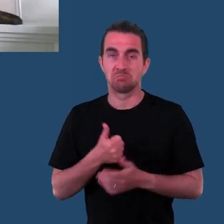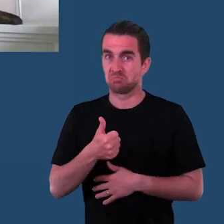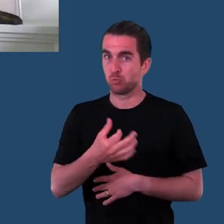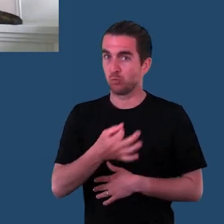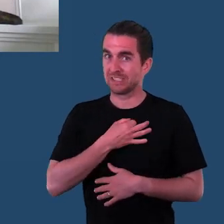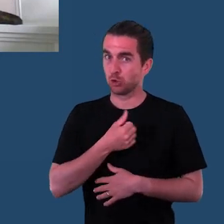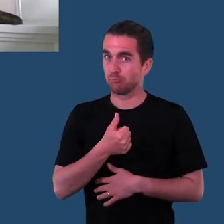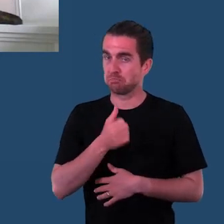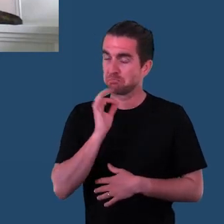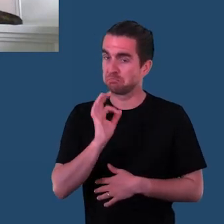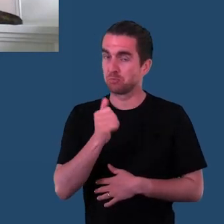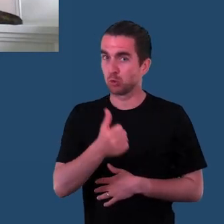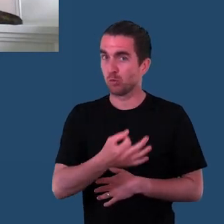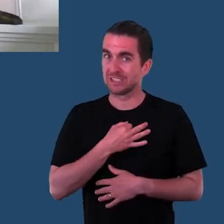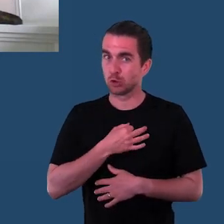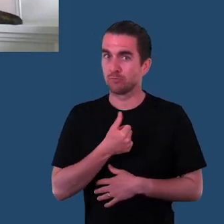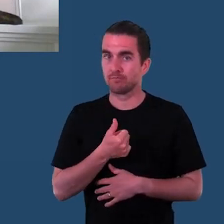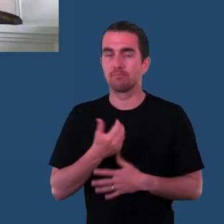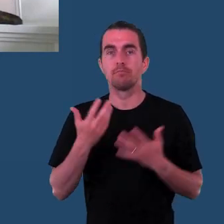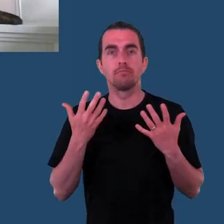Good question, though, good question. And